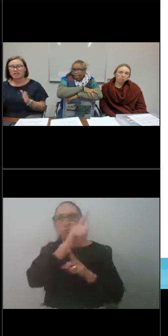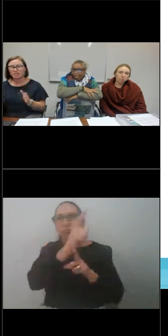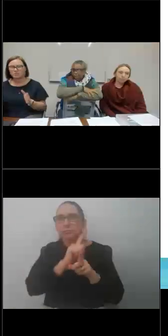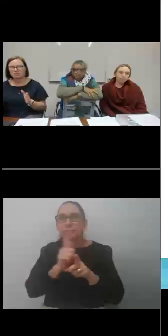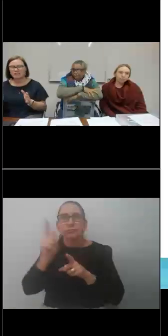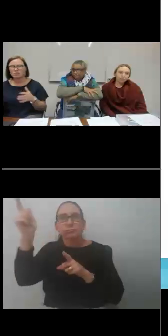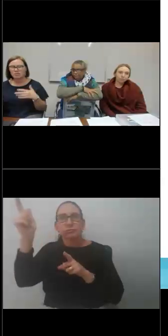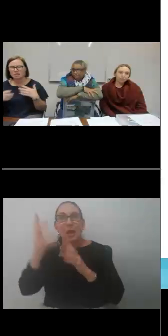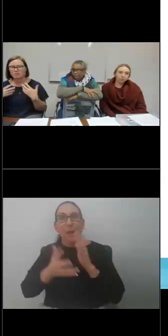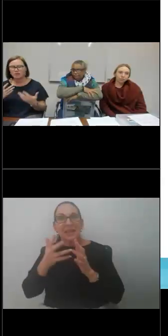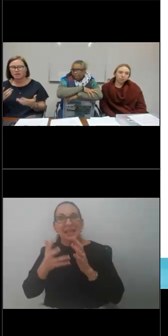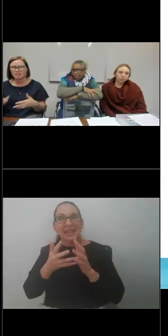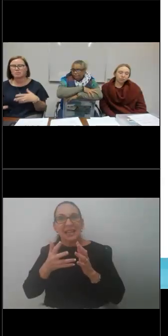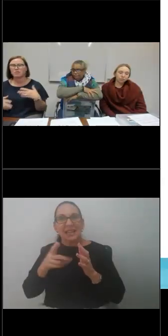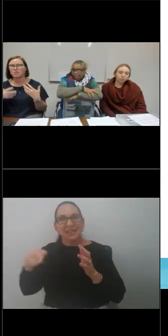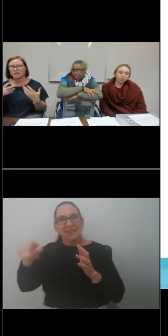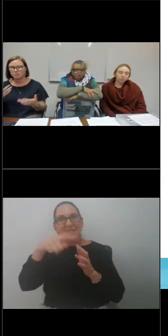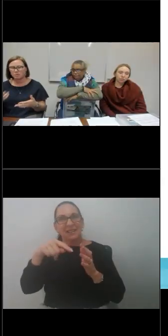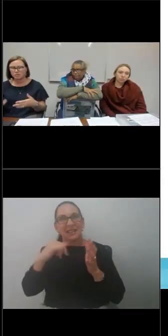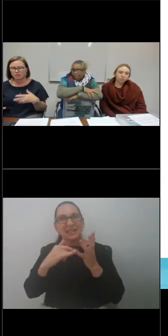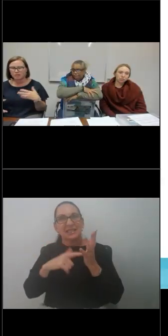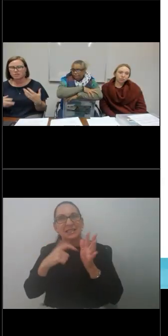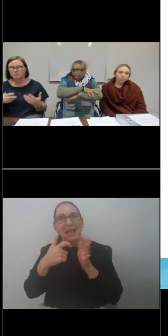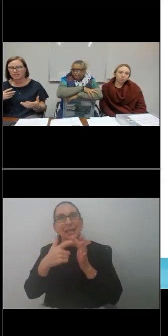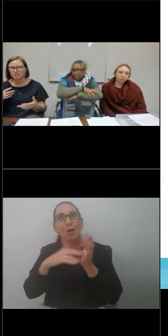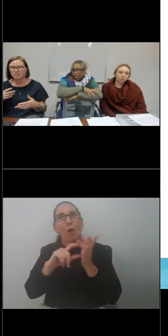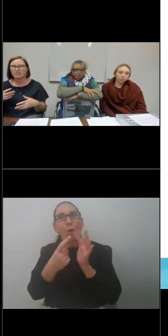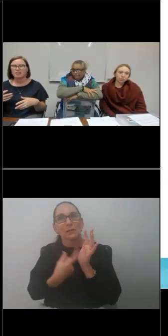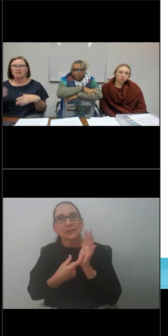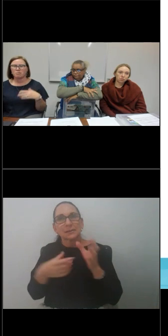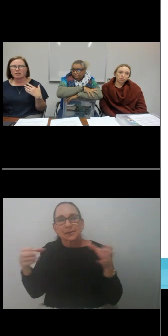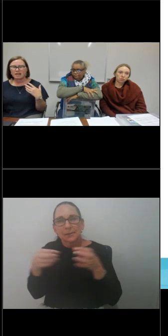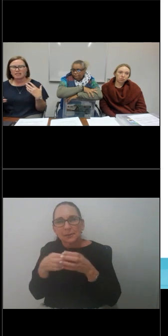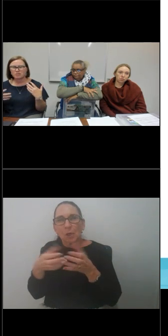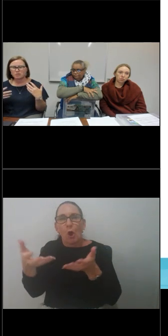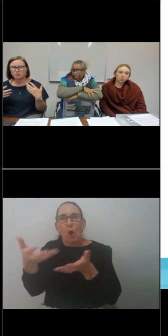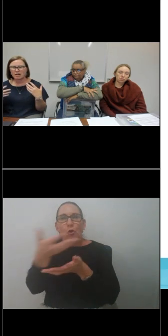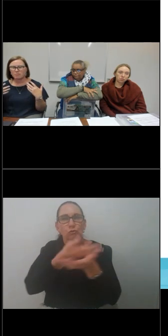of stakeholders that provided us with all that input during consultation we're planning to um